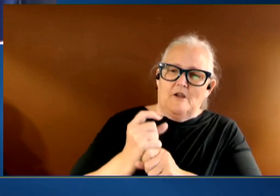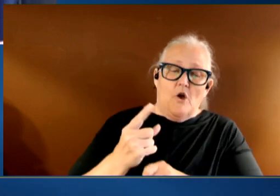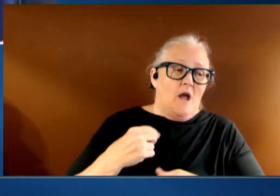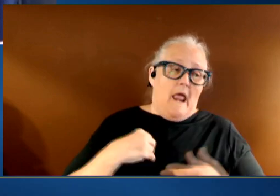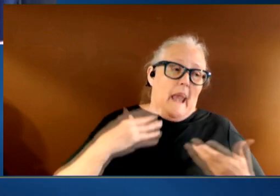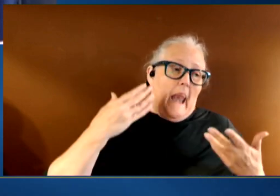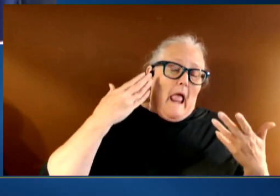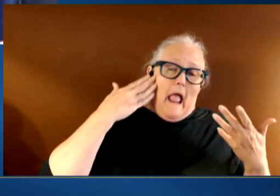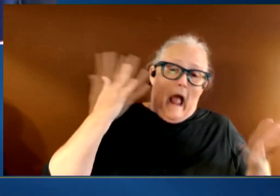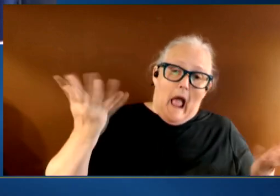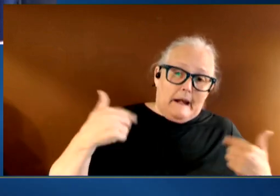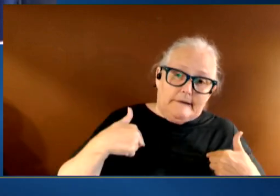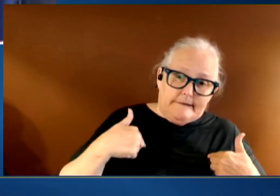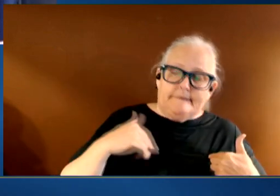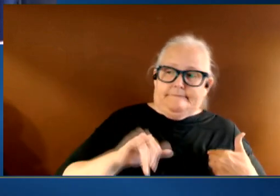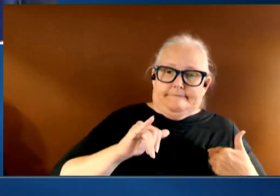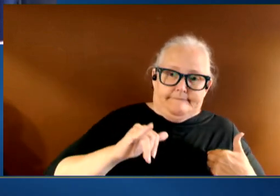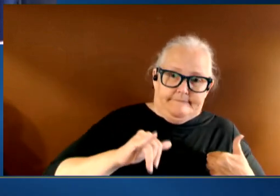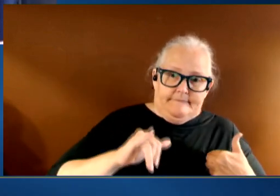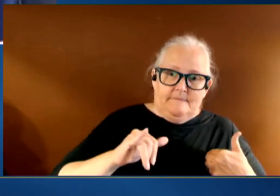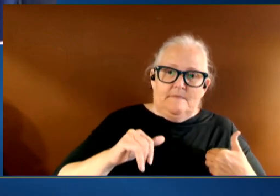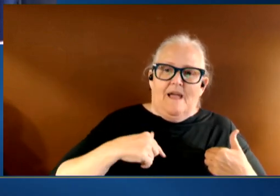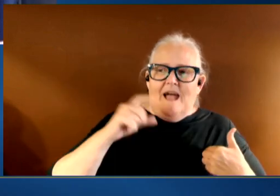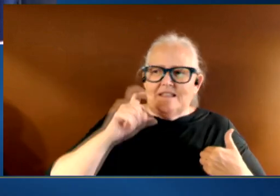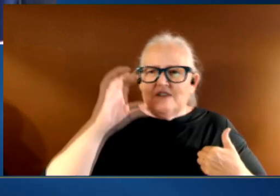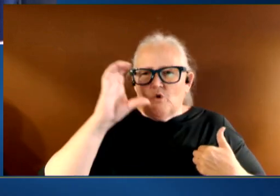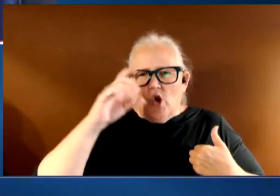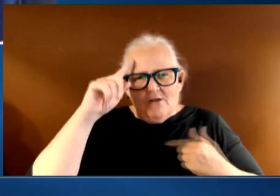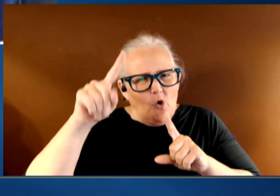so I didn't know that I should be looking for a hematologist. But the advice they gave me was not